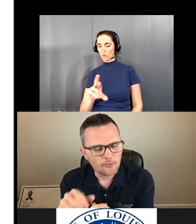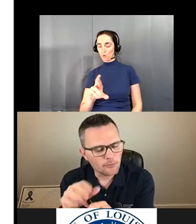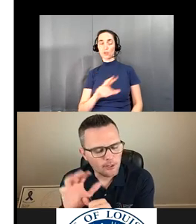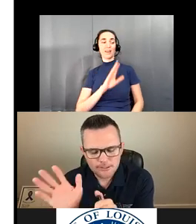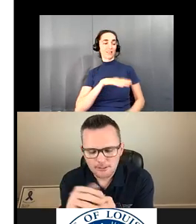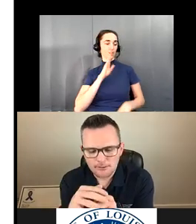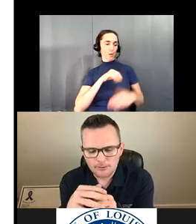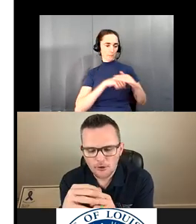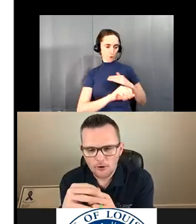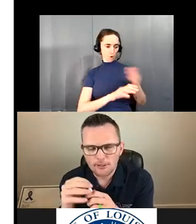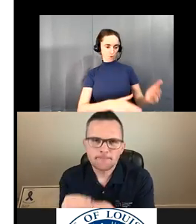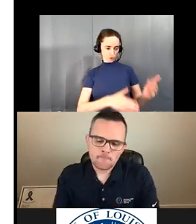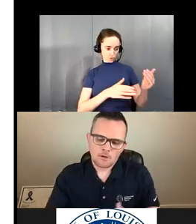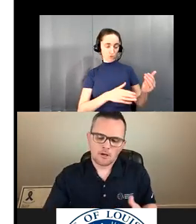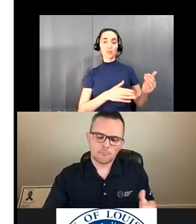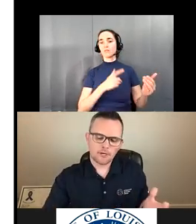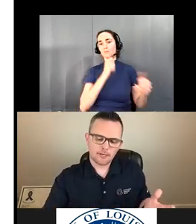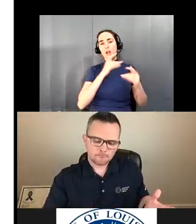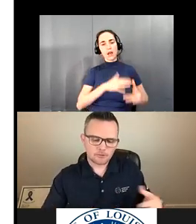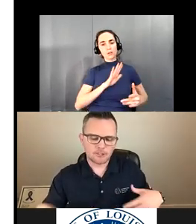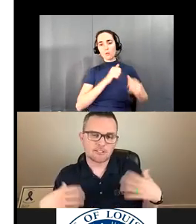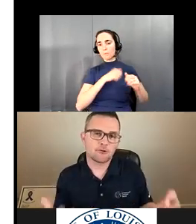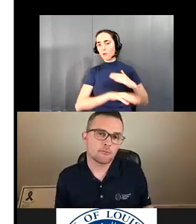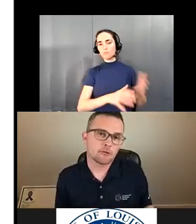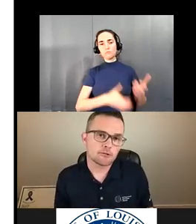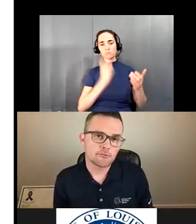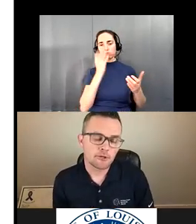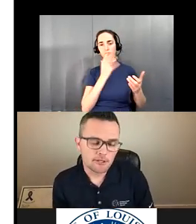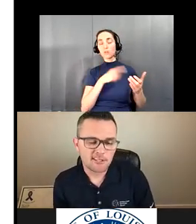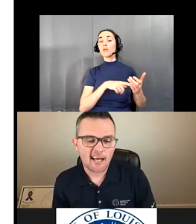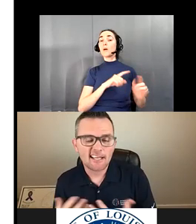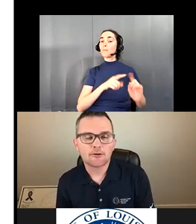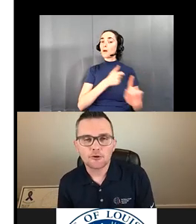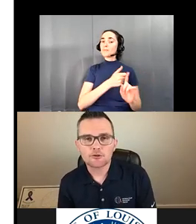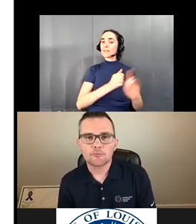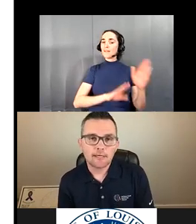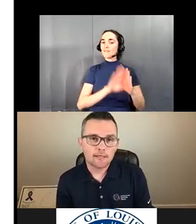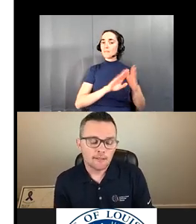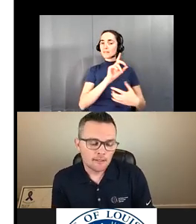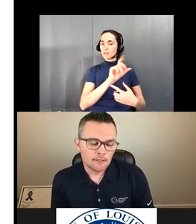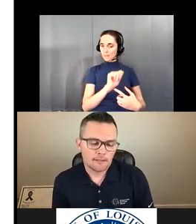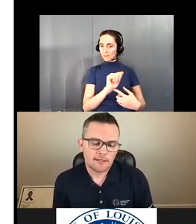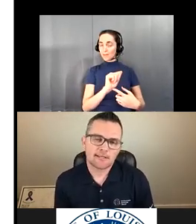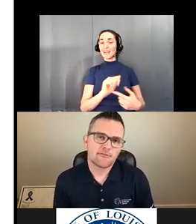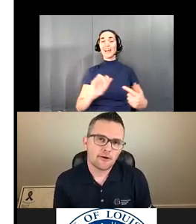were blessed with Carly, but she has a developmental disabilities and that introduced me as a father